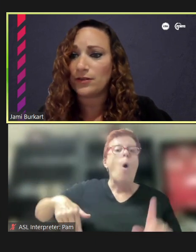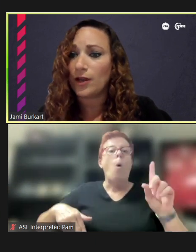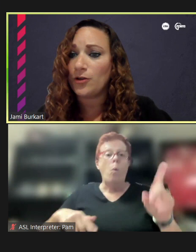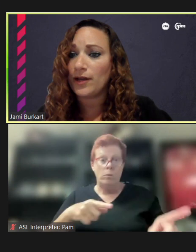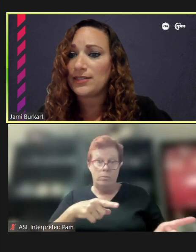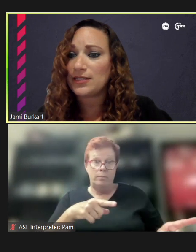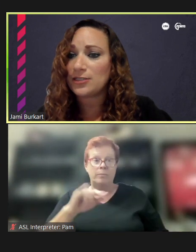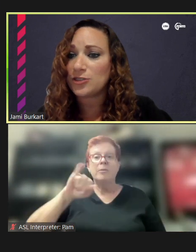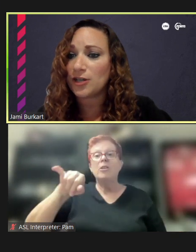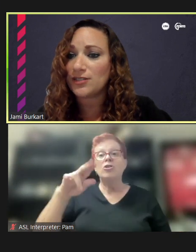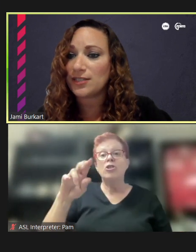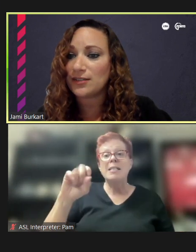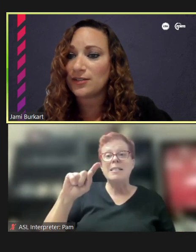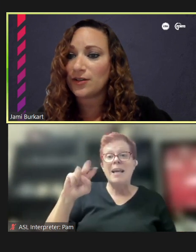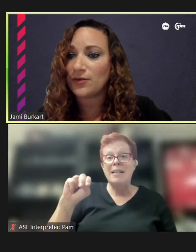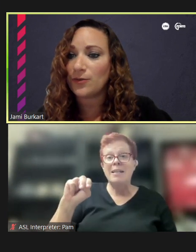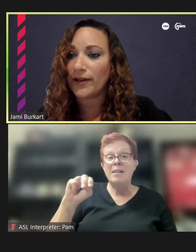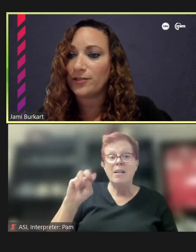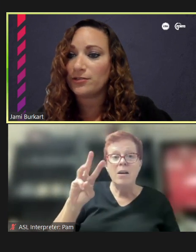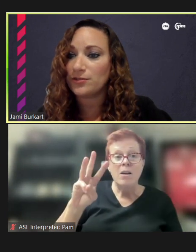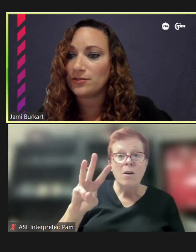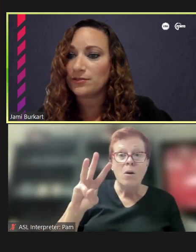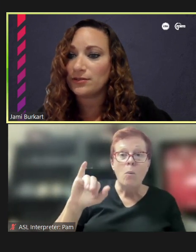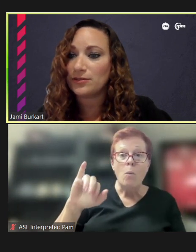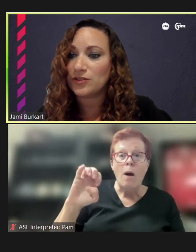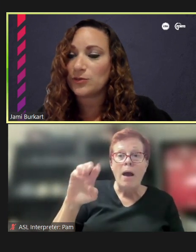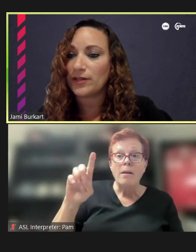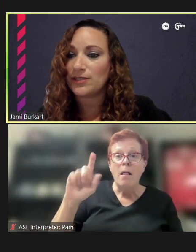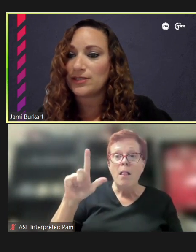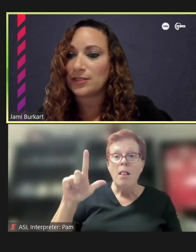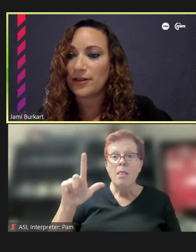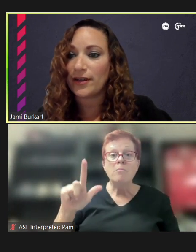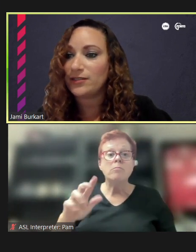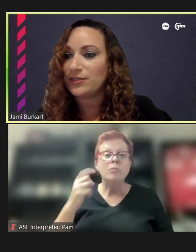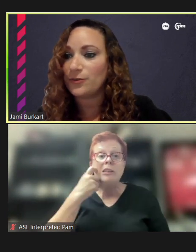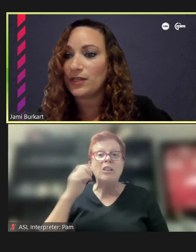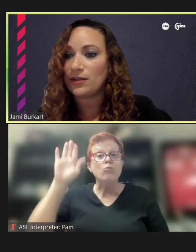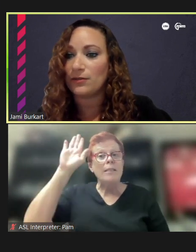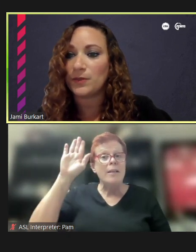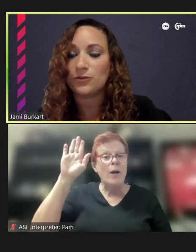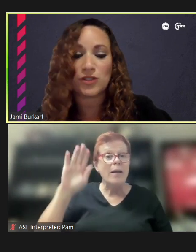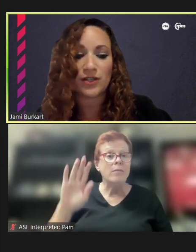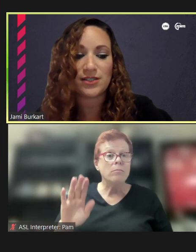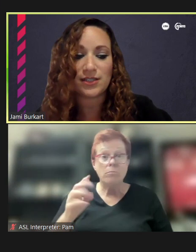Oh, I see Justin Weidl just raised their hand. If we can unmute Justin.